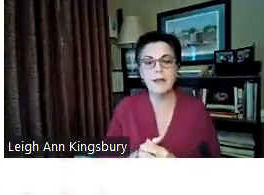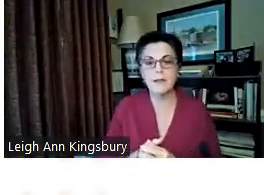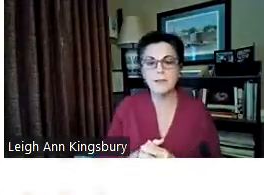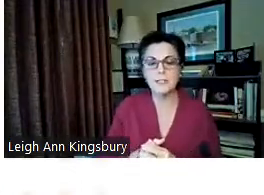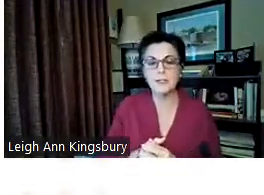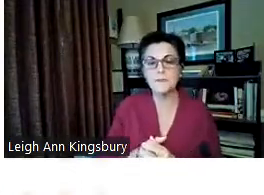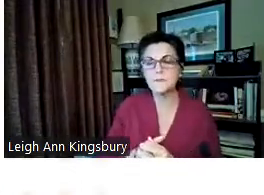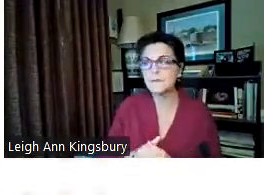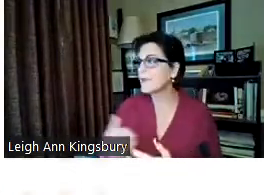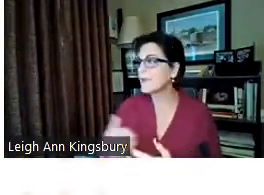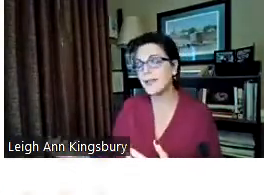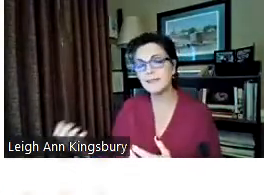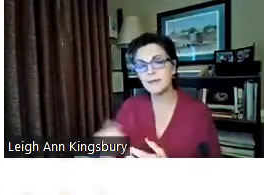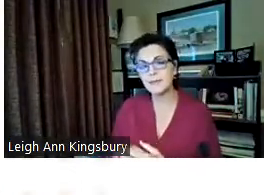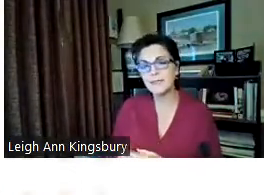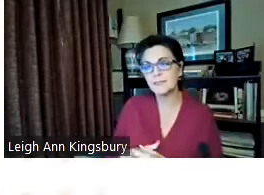conversation. Next slide, please.